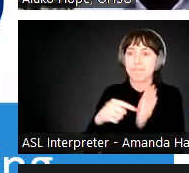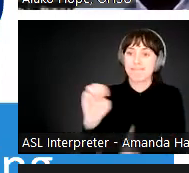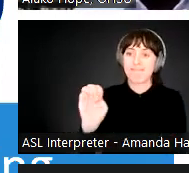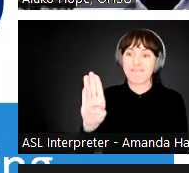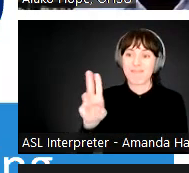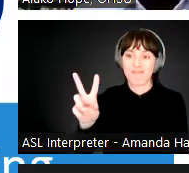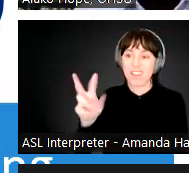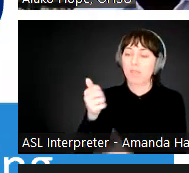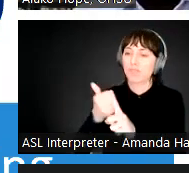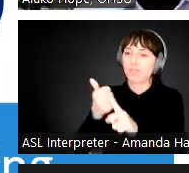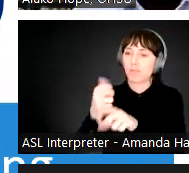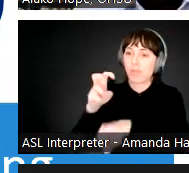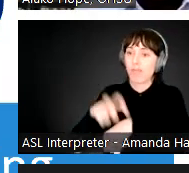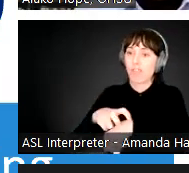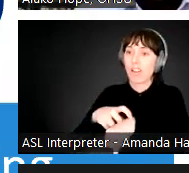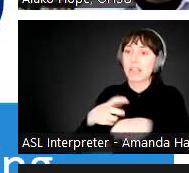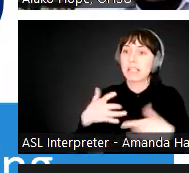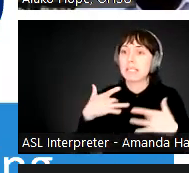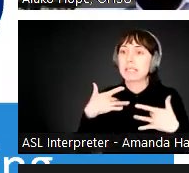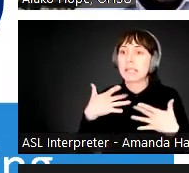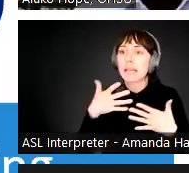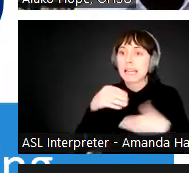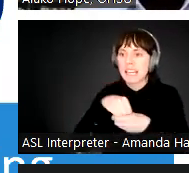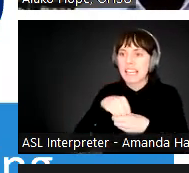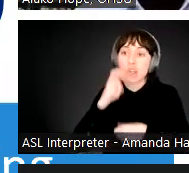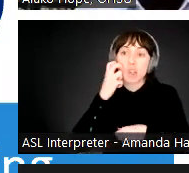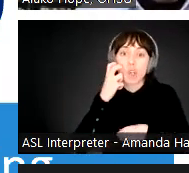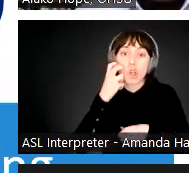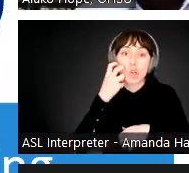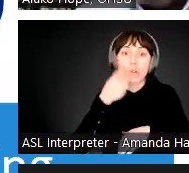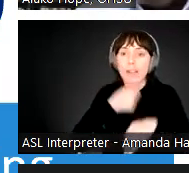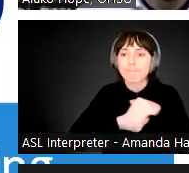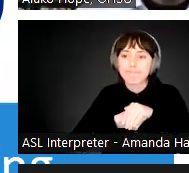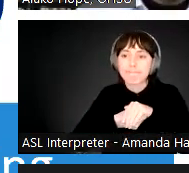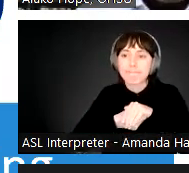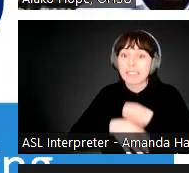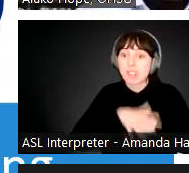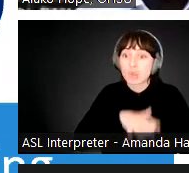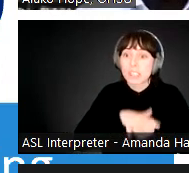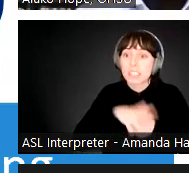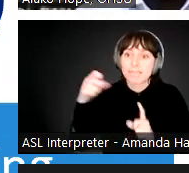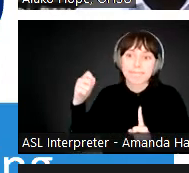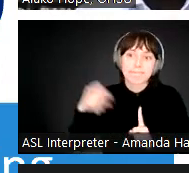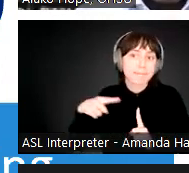lays dormant in the nerves and can be reactivated under stress, and so,